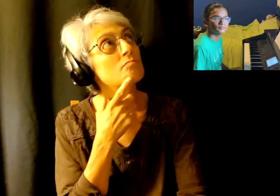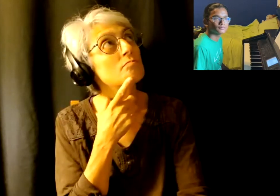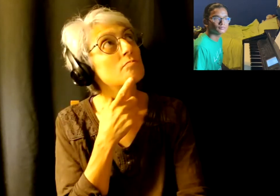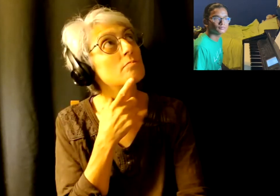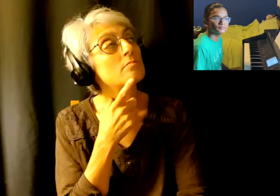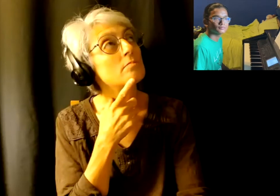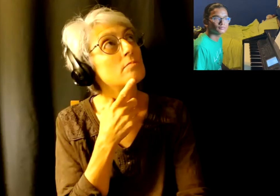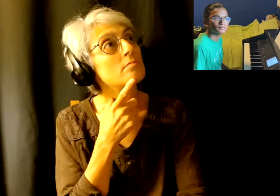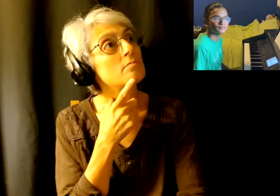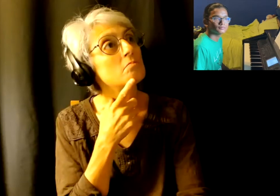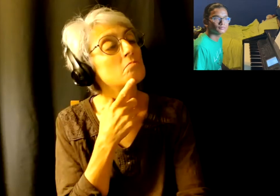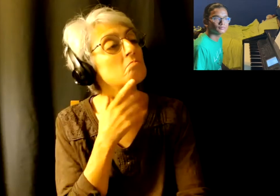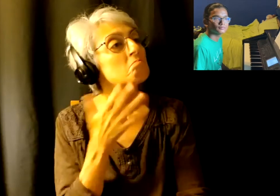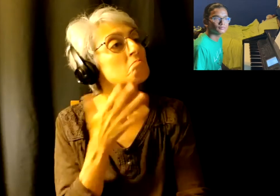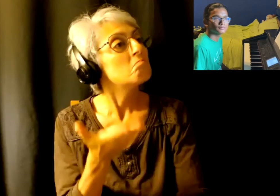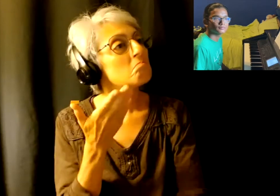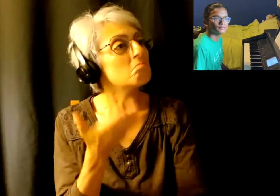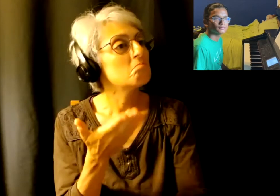About probably for the